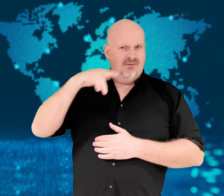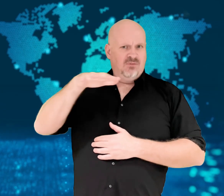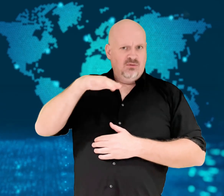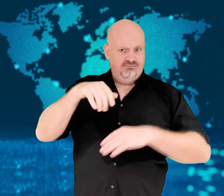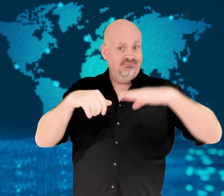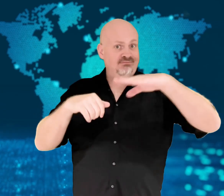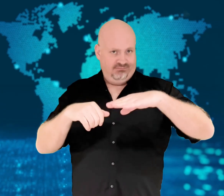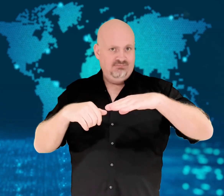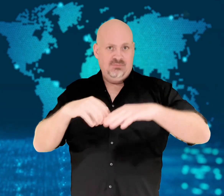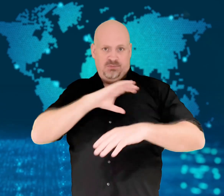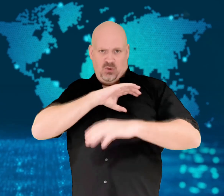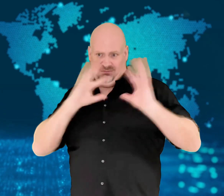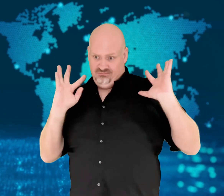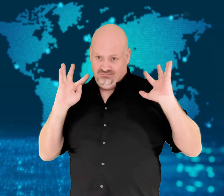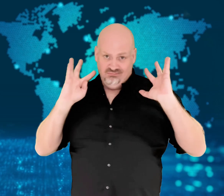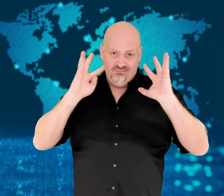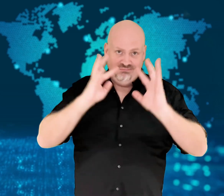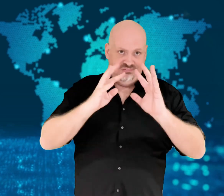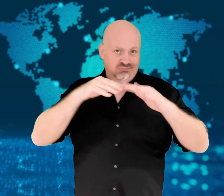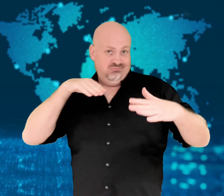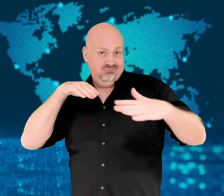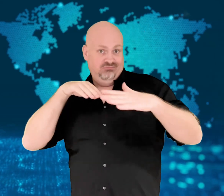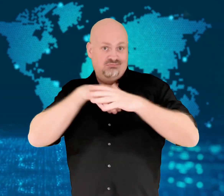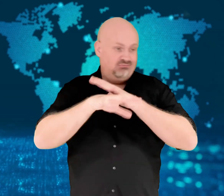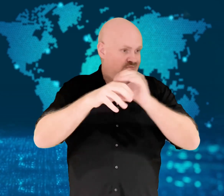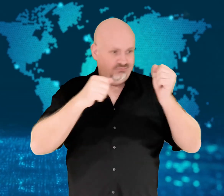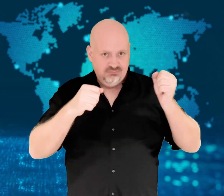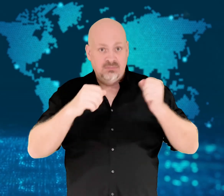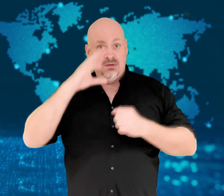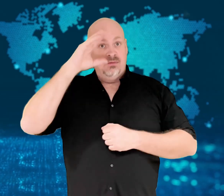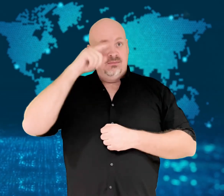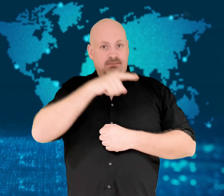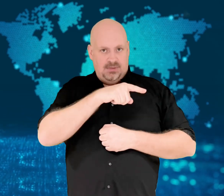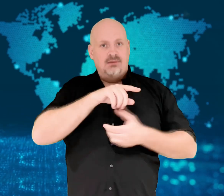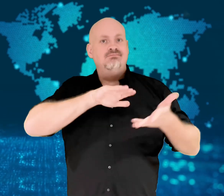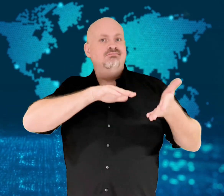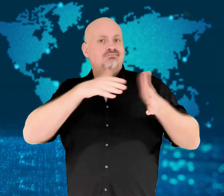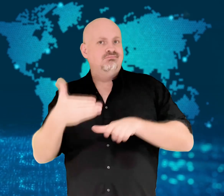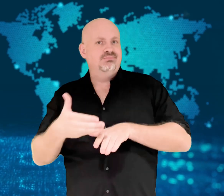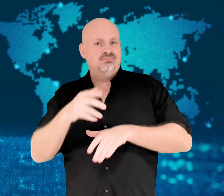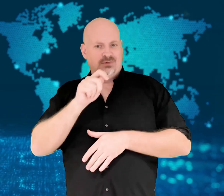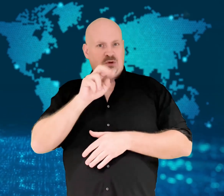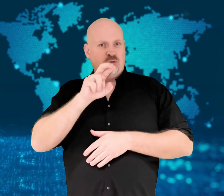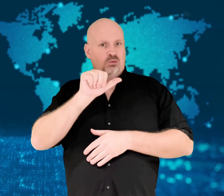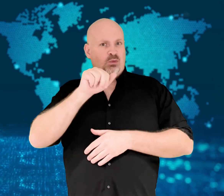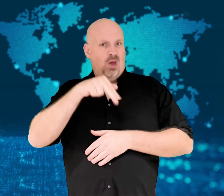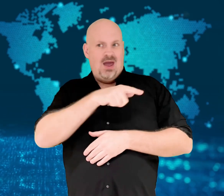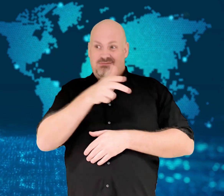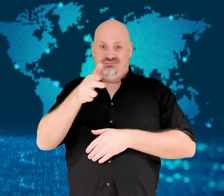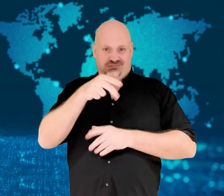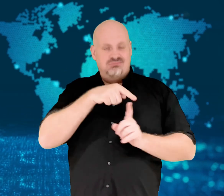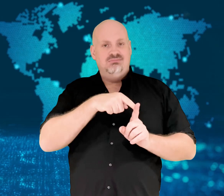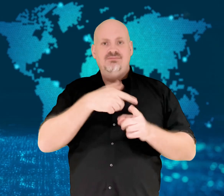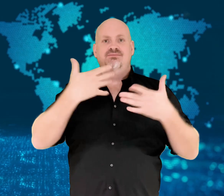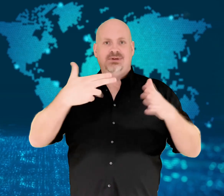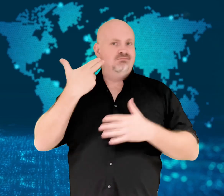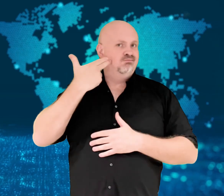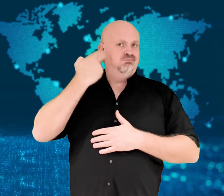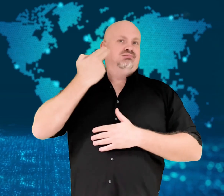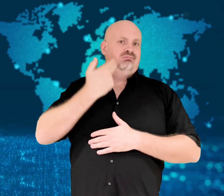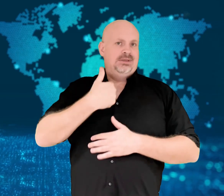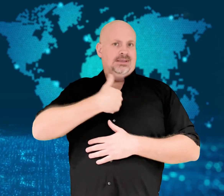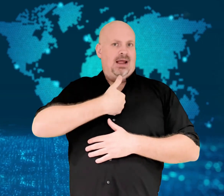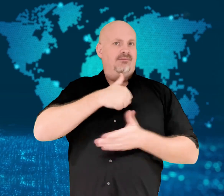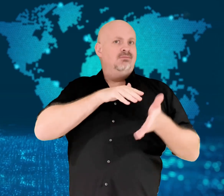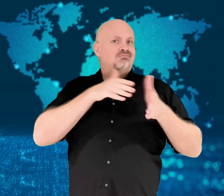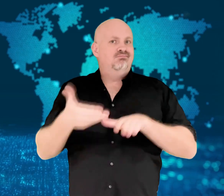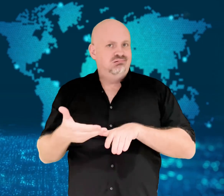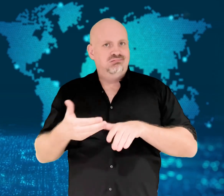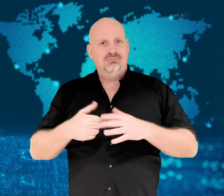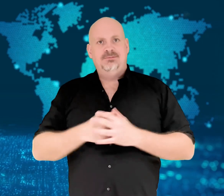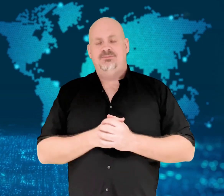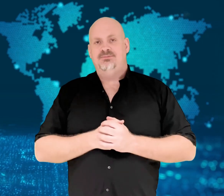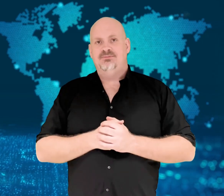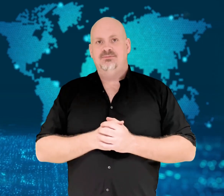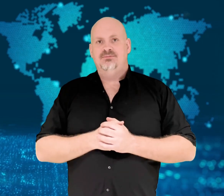Later, they surrounded and entered a white van in Torrance, California,